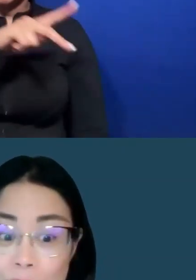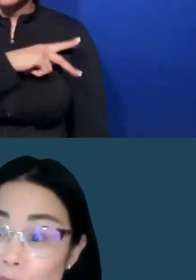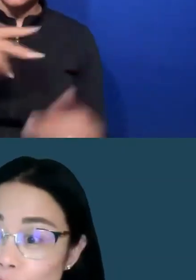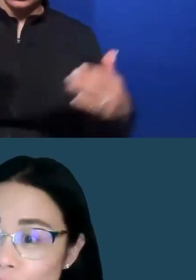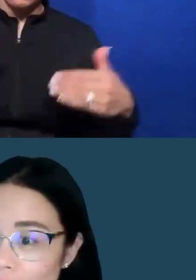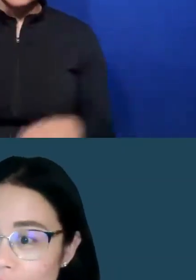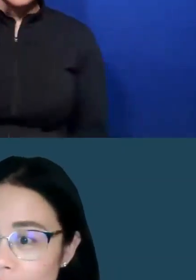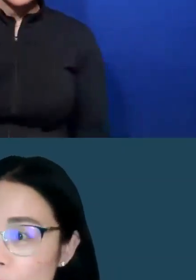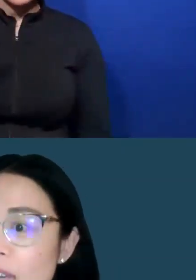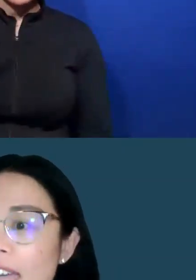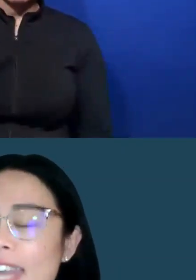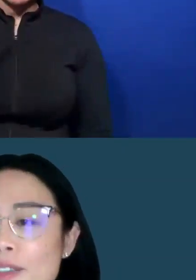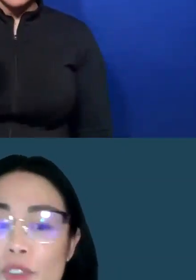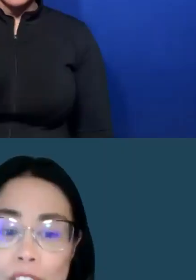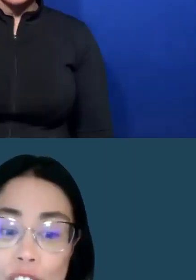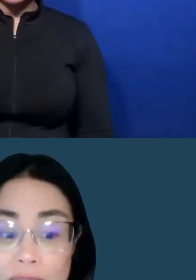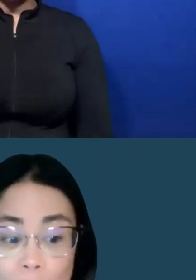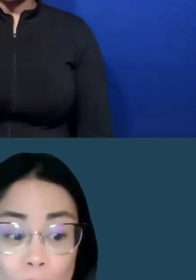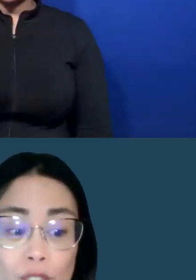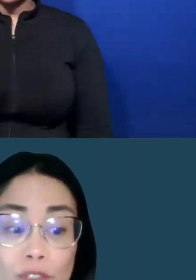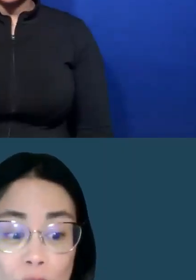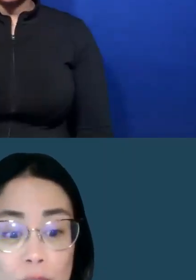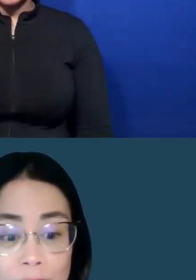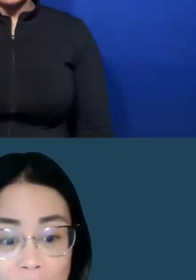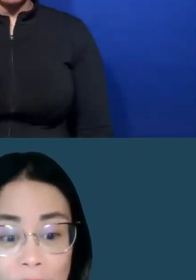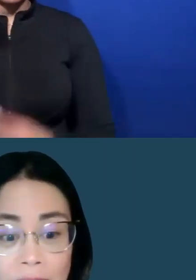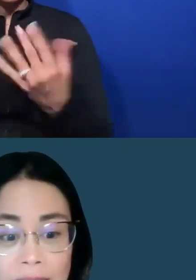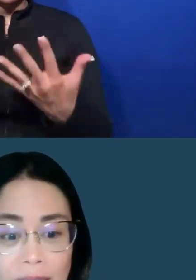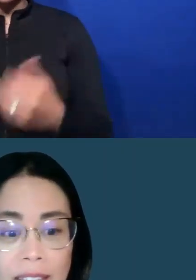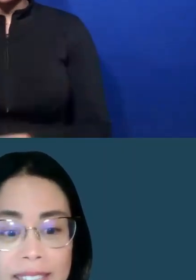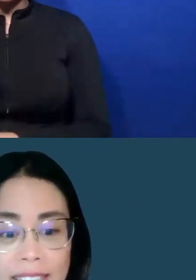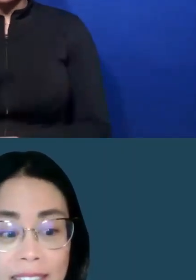similar data or any information similar to the very specific, data